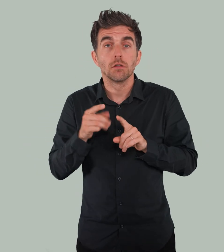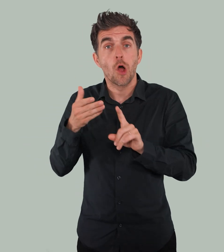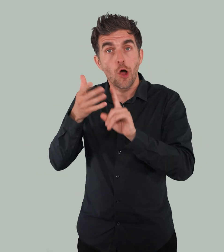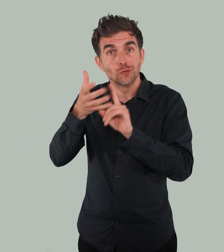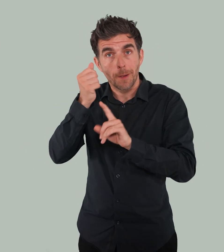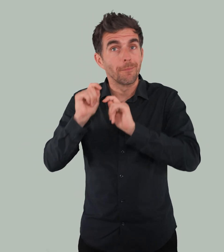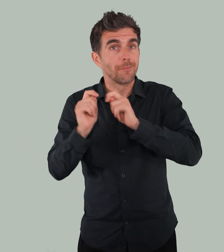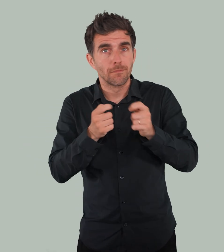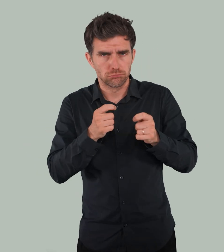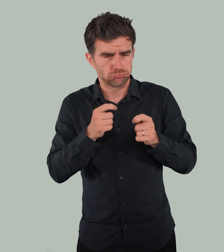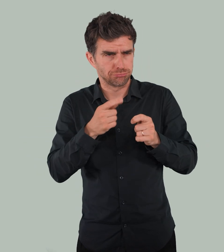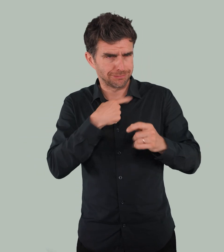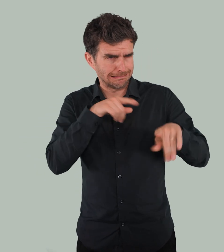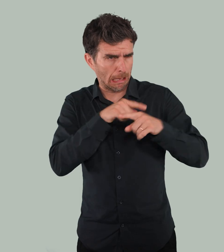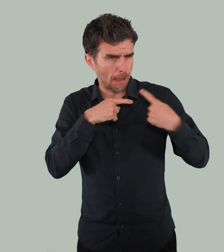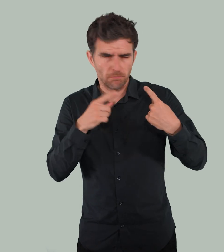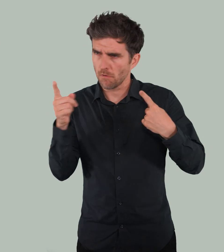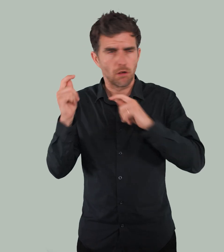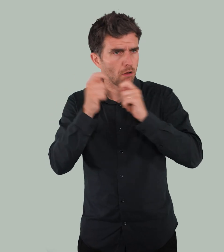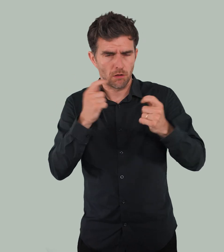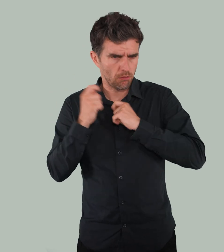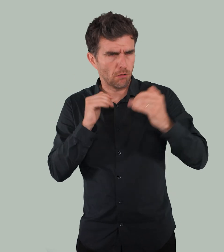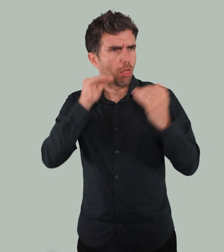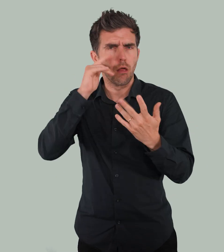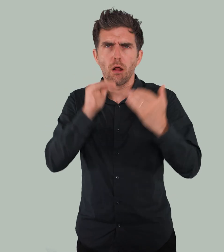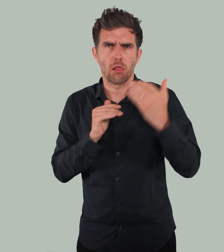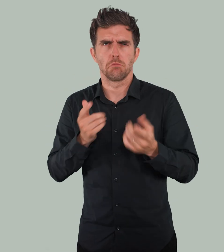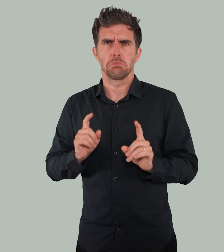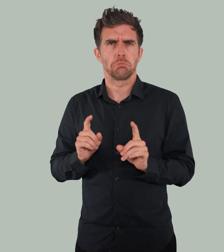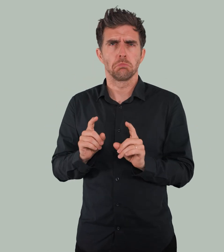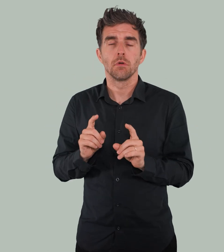Outcomes are described as varying across similar cases,